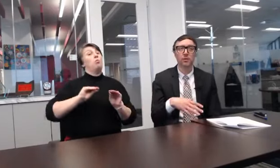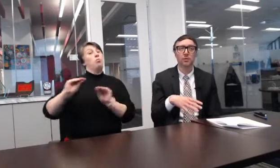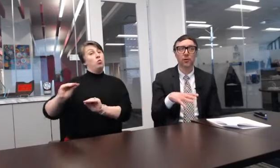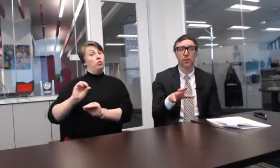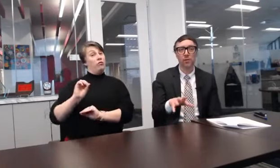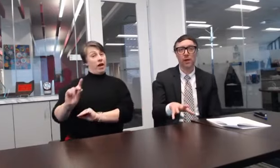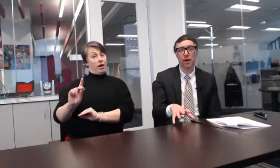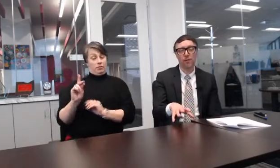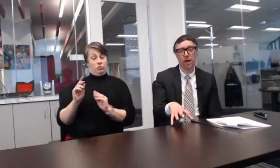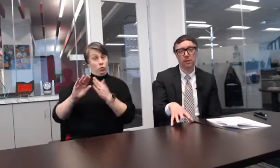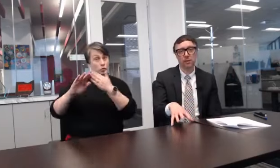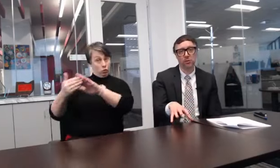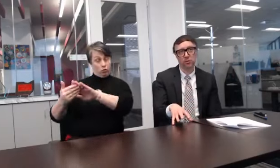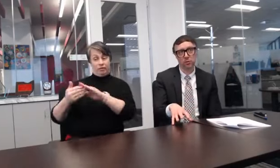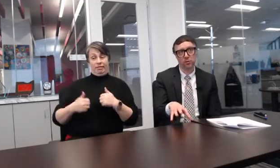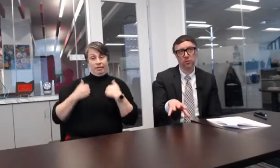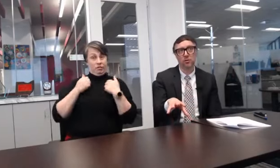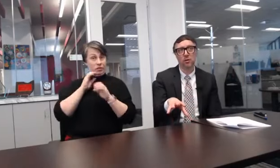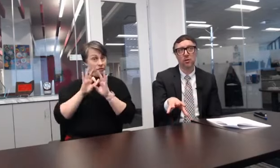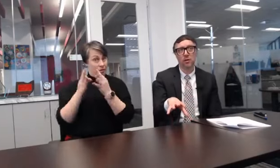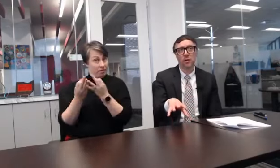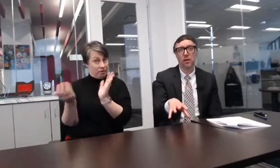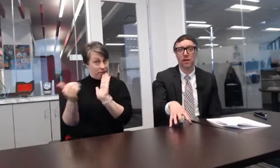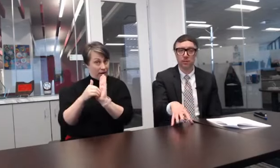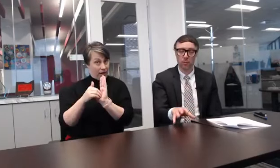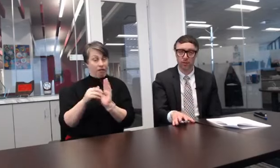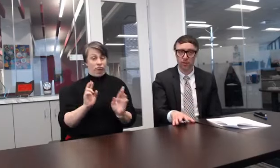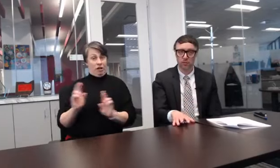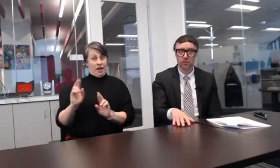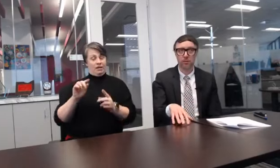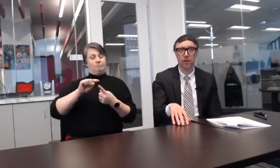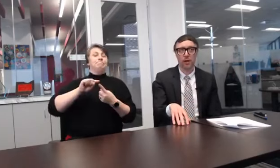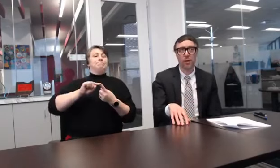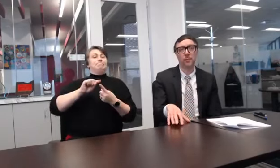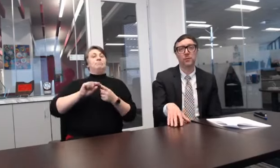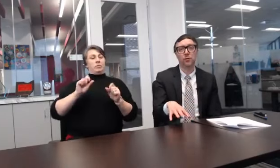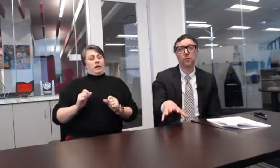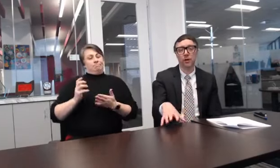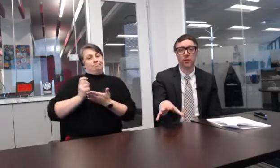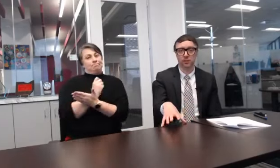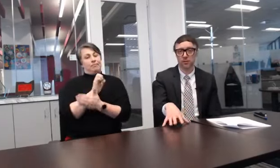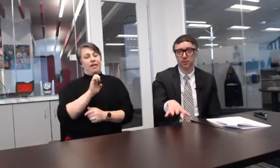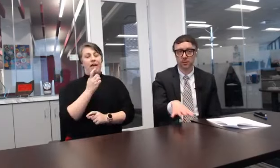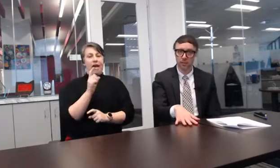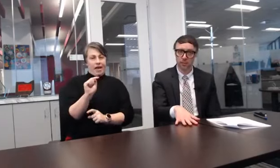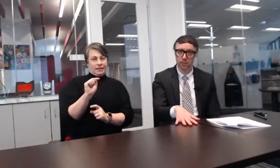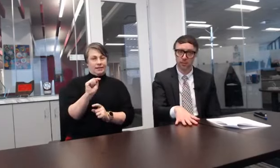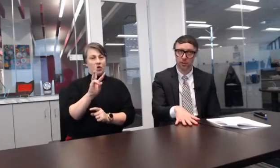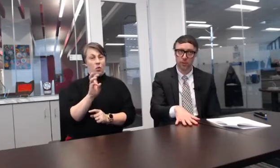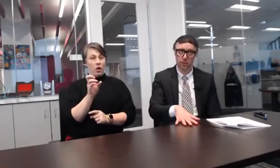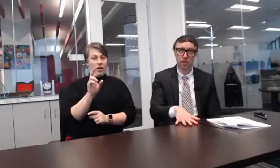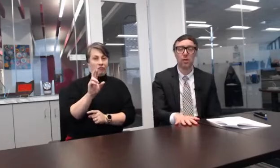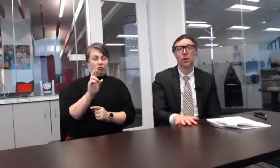So they would have access to Exit Waivers to fund the services they need to live in the community.